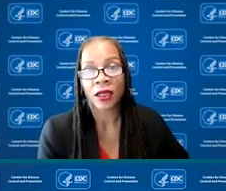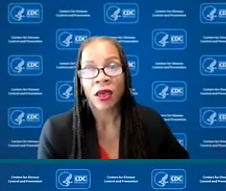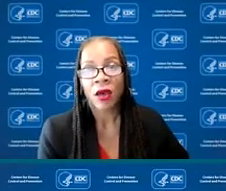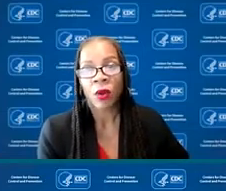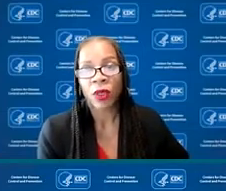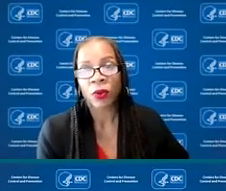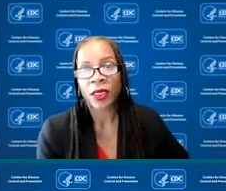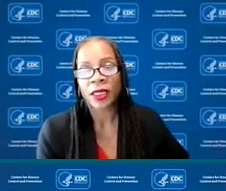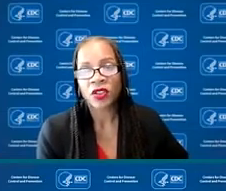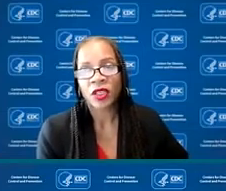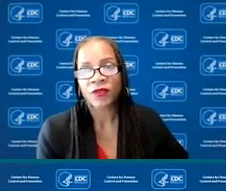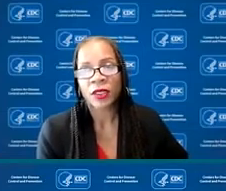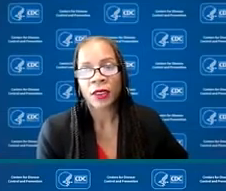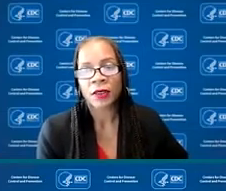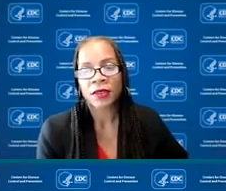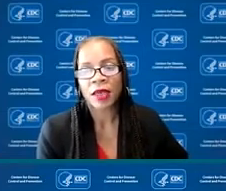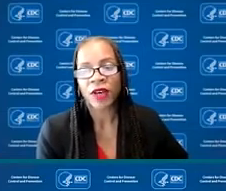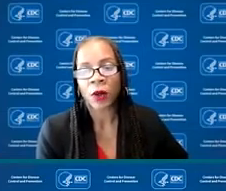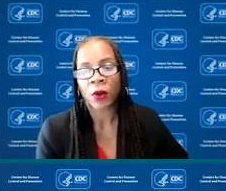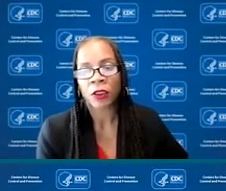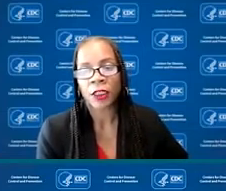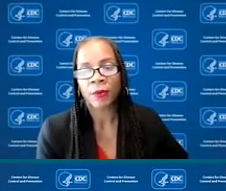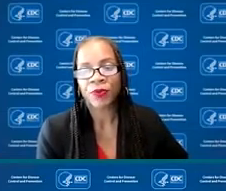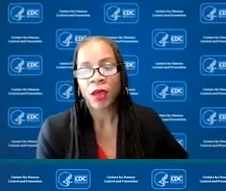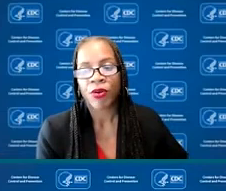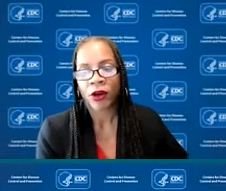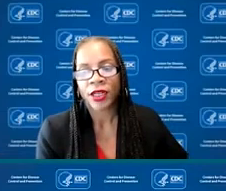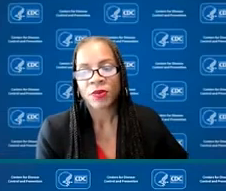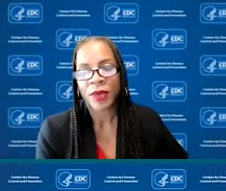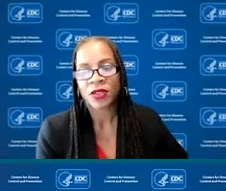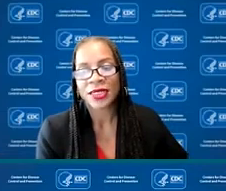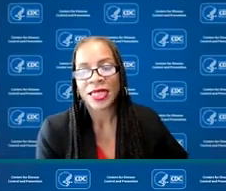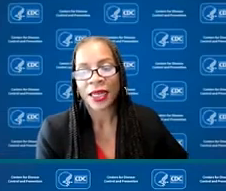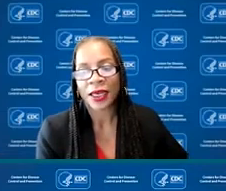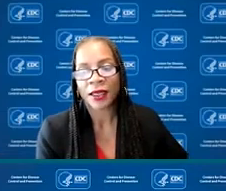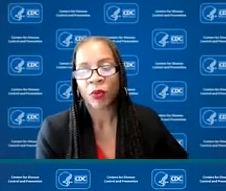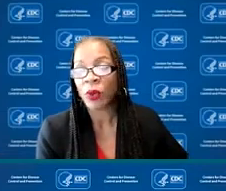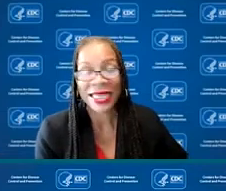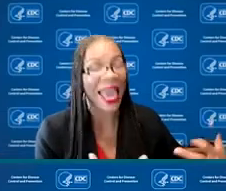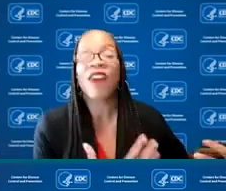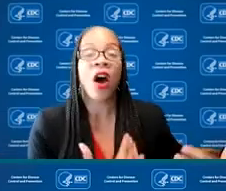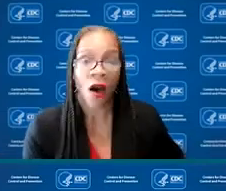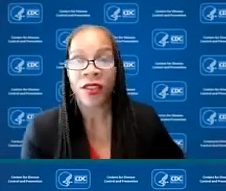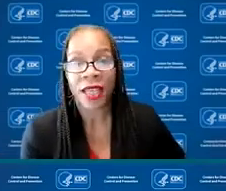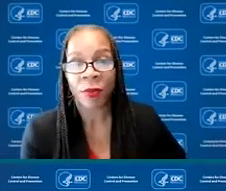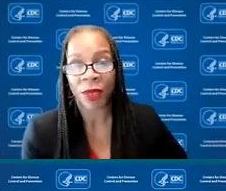when we really shifted some of our priorities based on data; when we didn’t have all the data